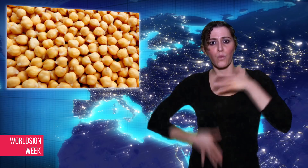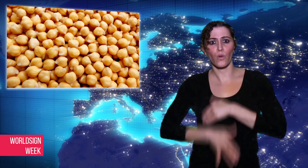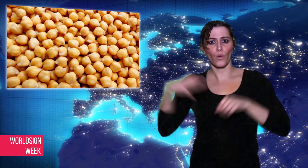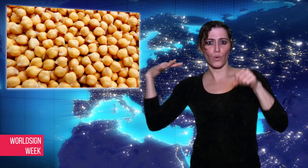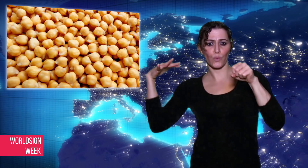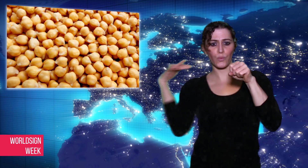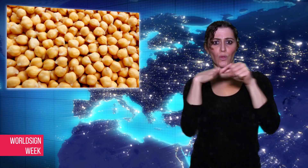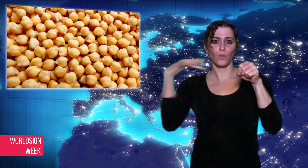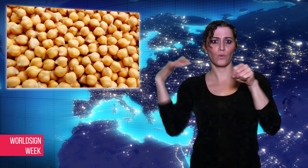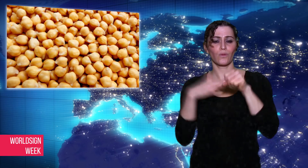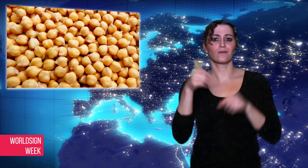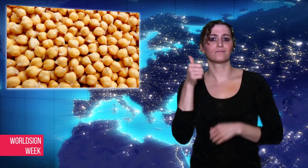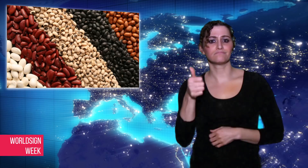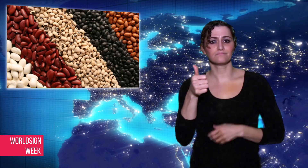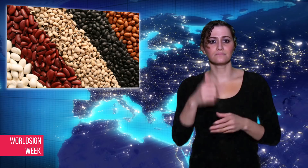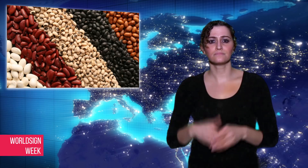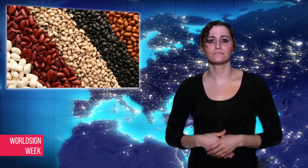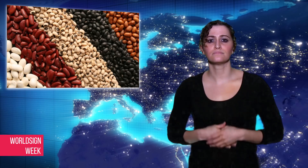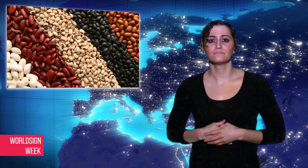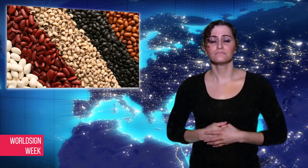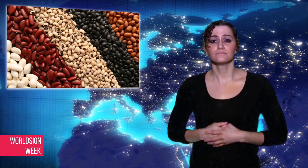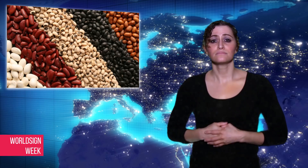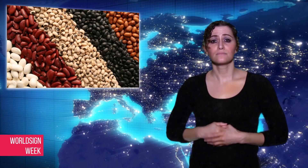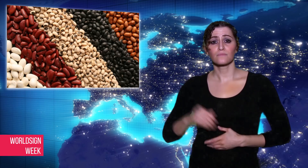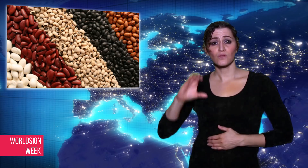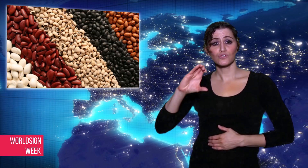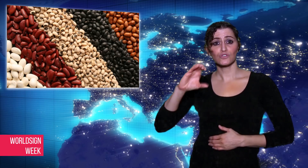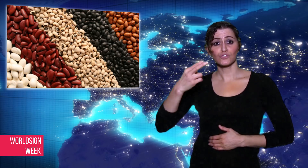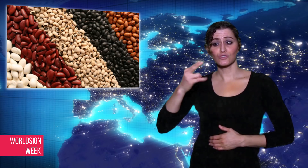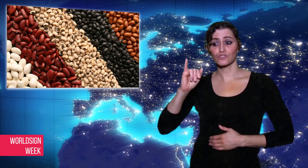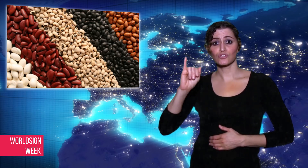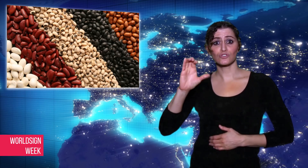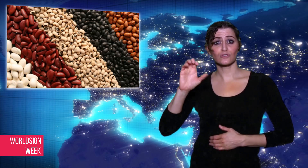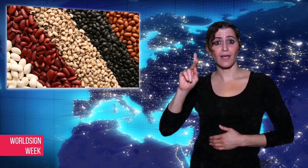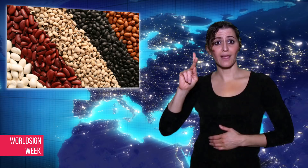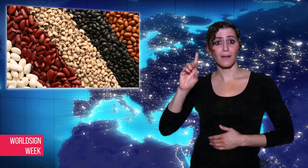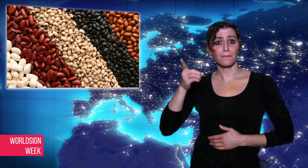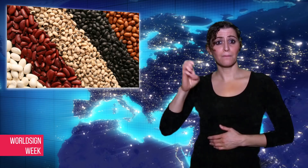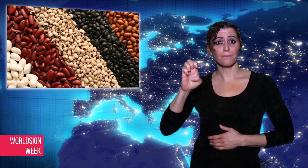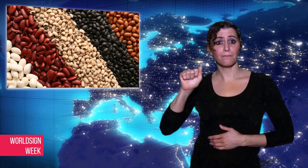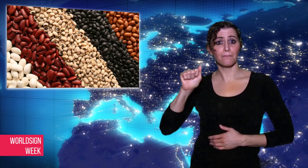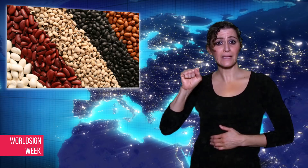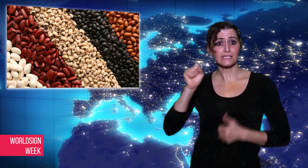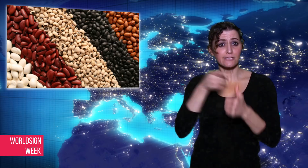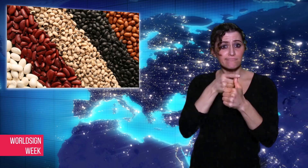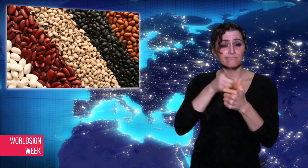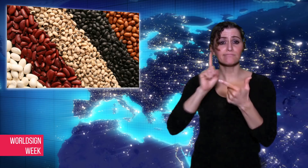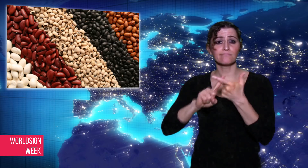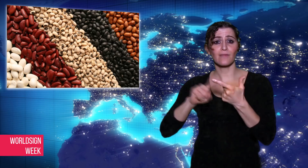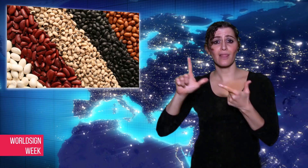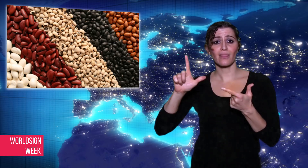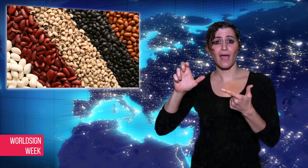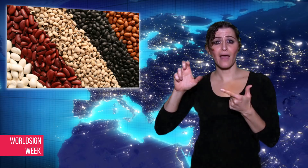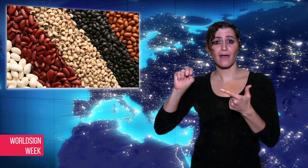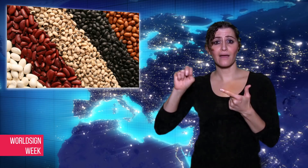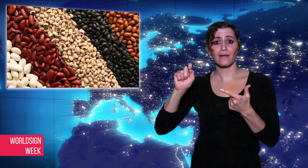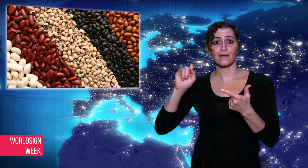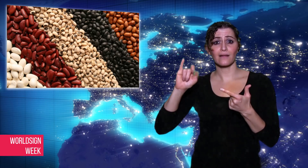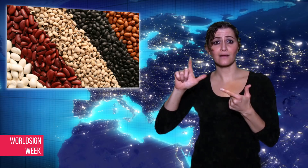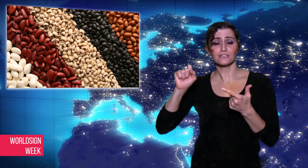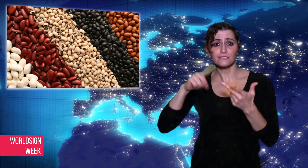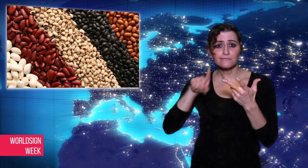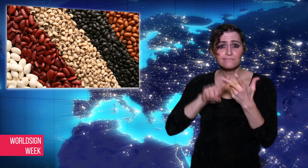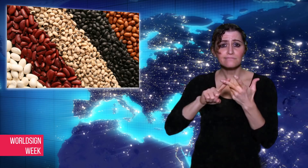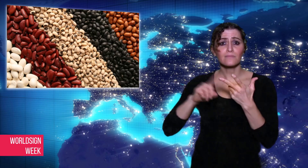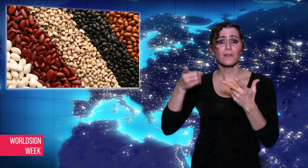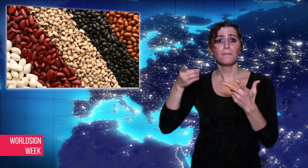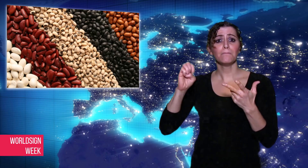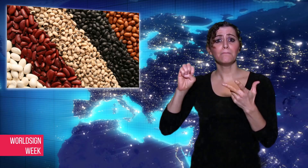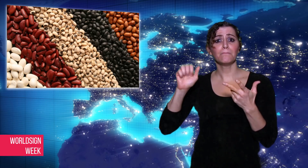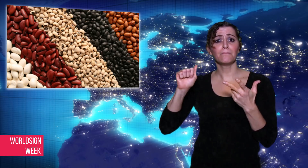iron which promotes good hearing